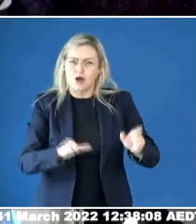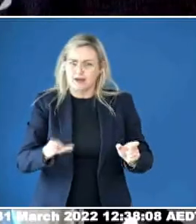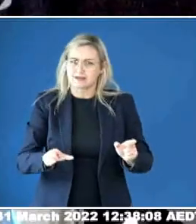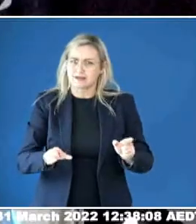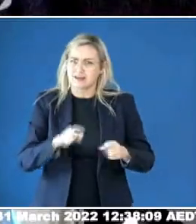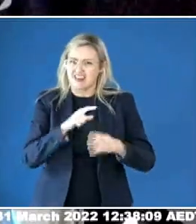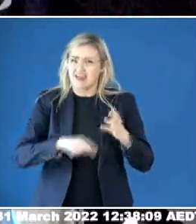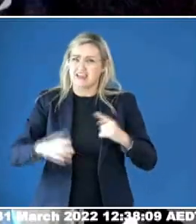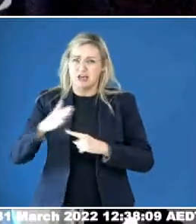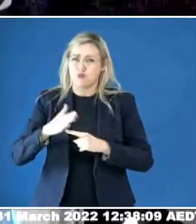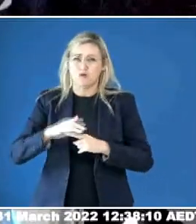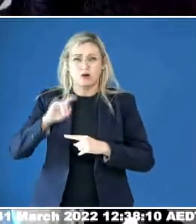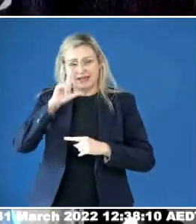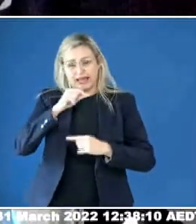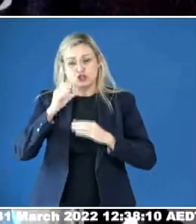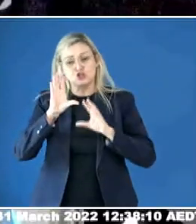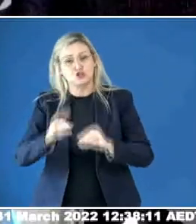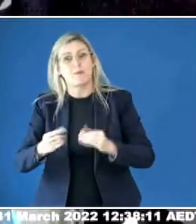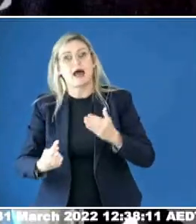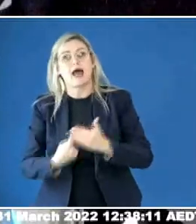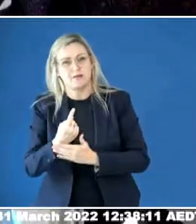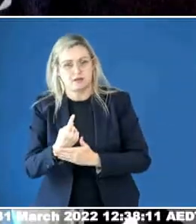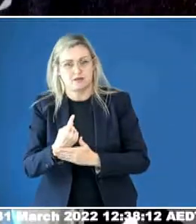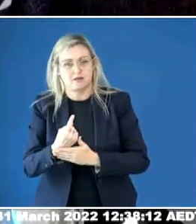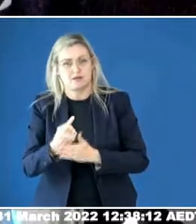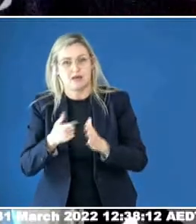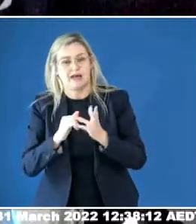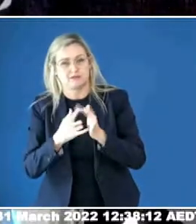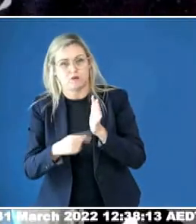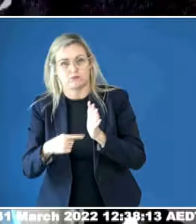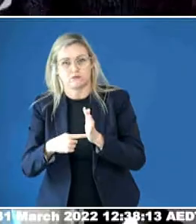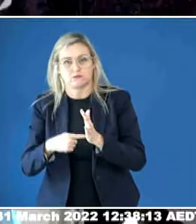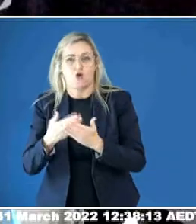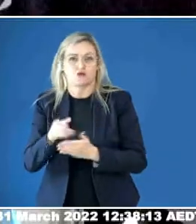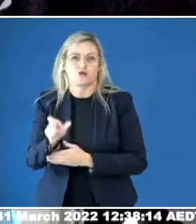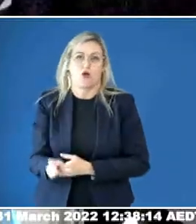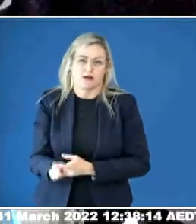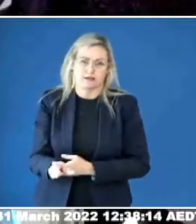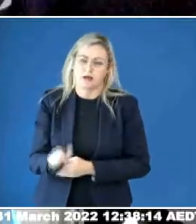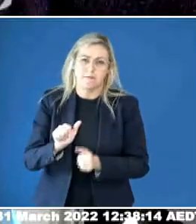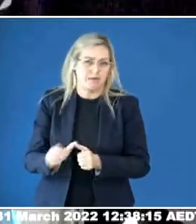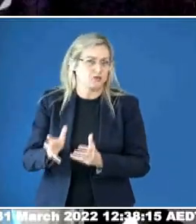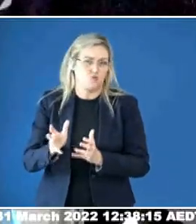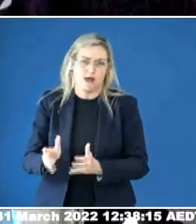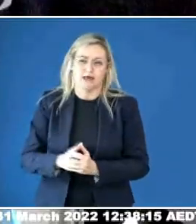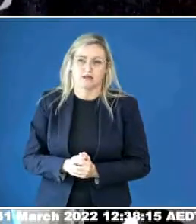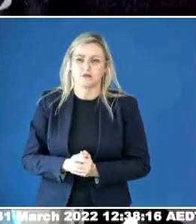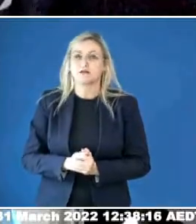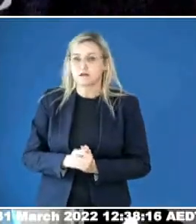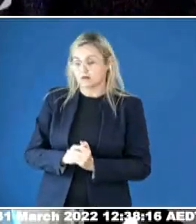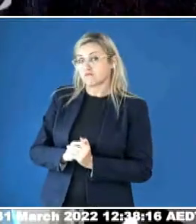Yes, yes, and we - I didn't mean that to sound like that, because I understand